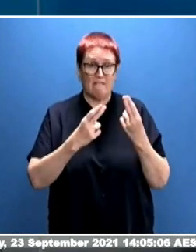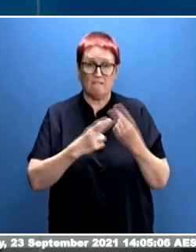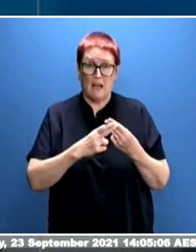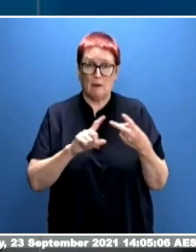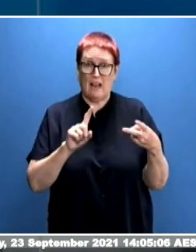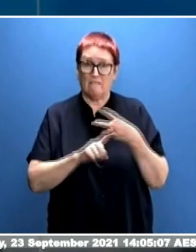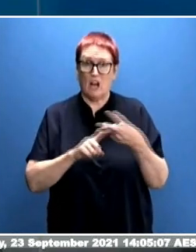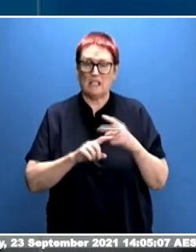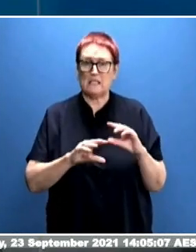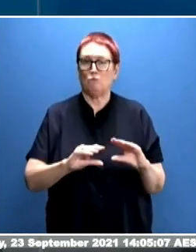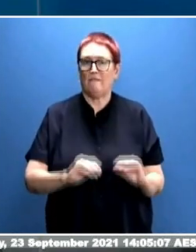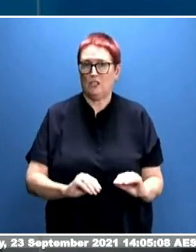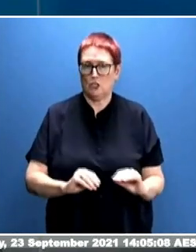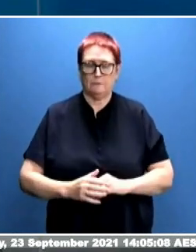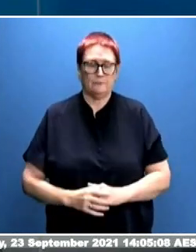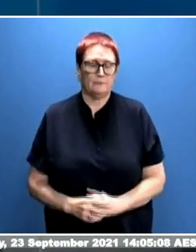Yes, thank, you Ms Kerr.